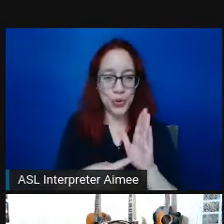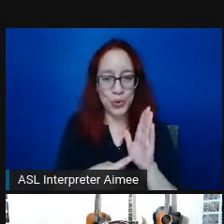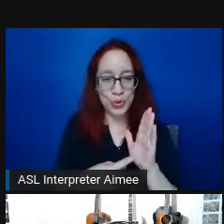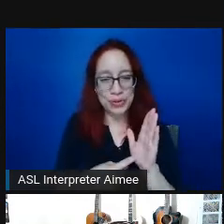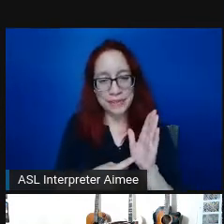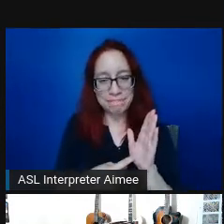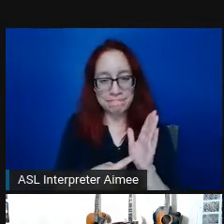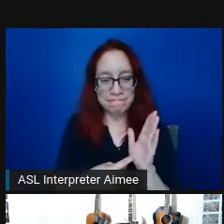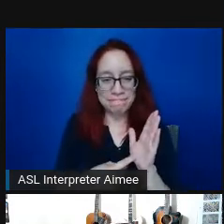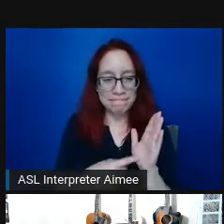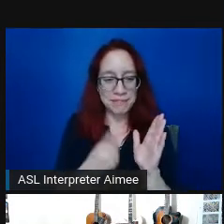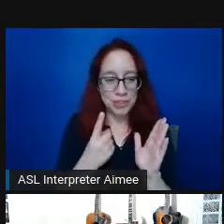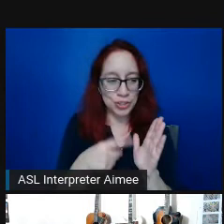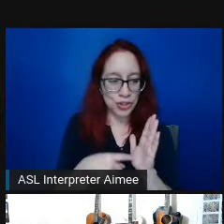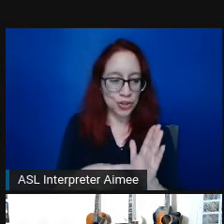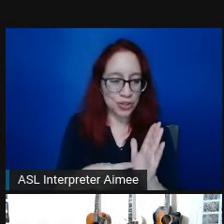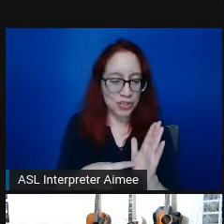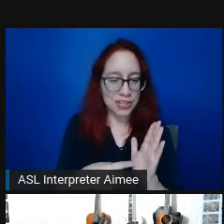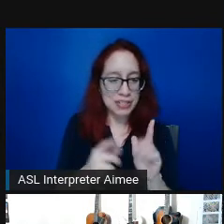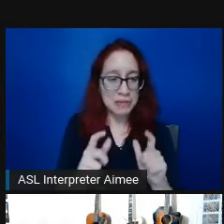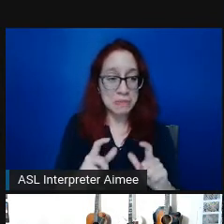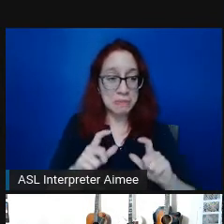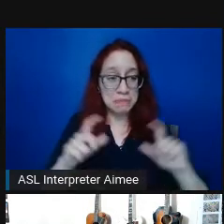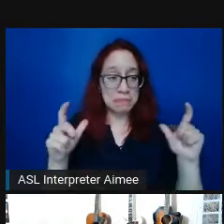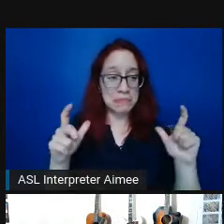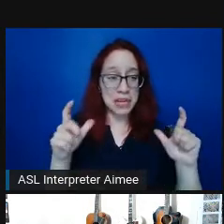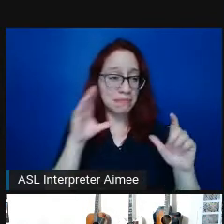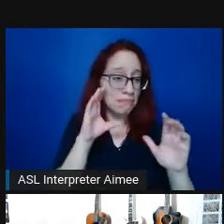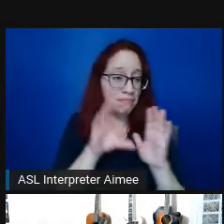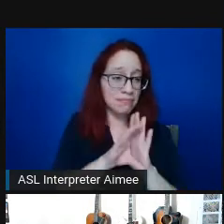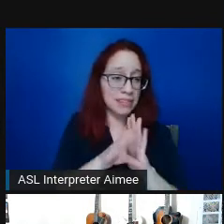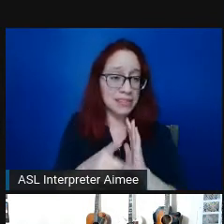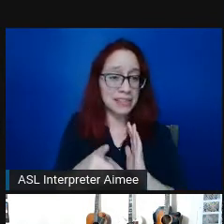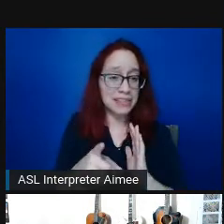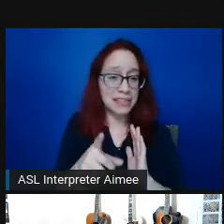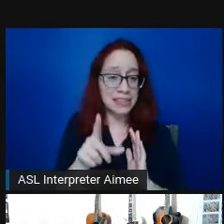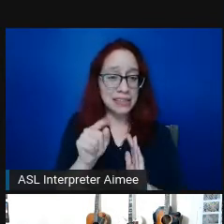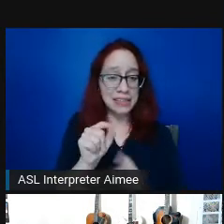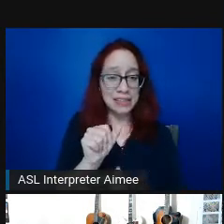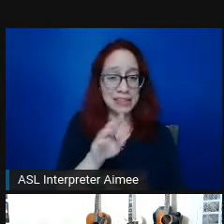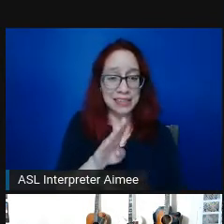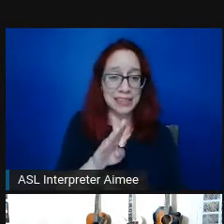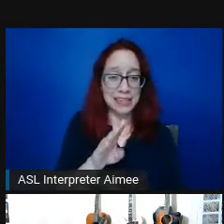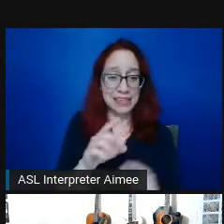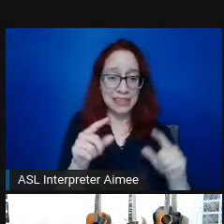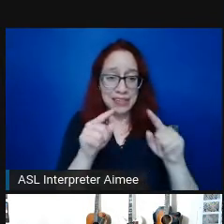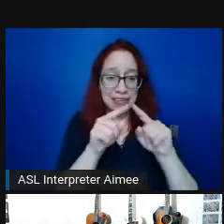This one shows you the larger image. You can see I've tabs to this and it has got